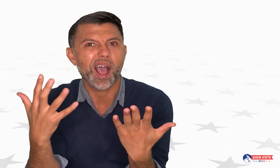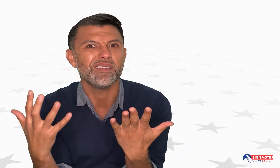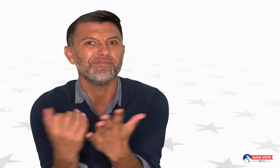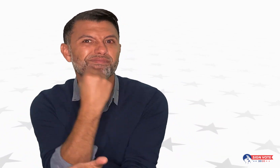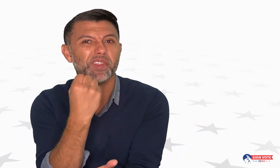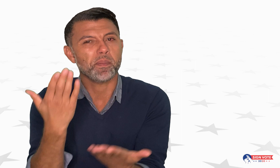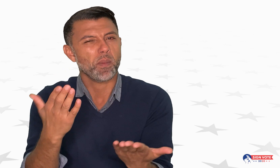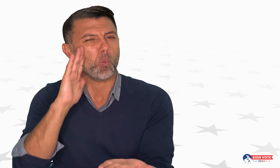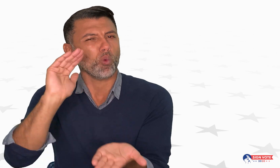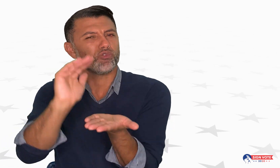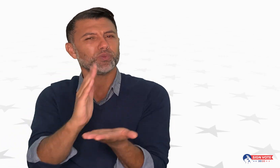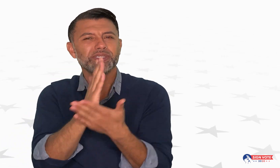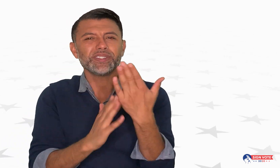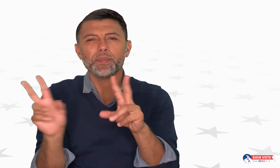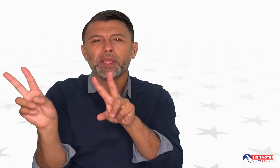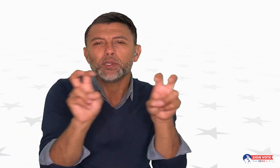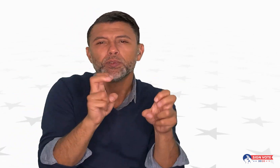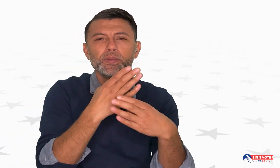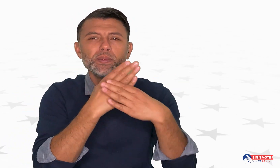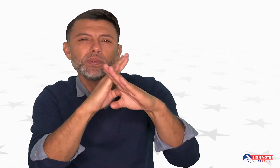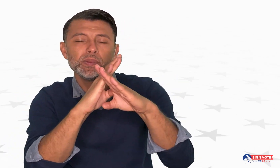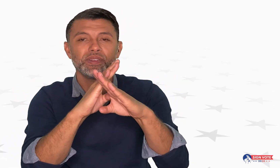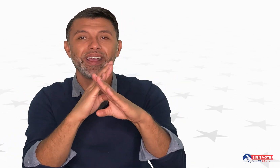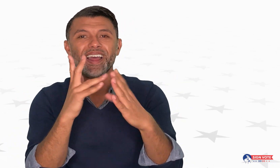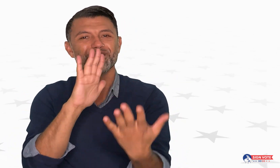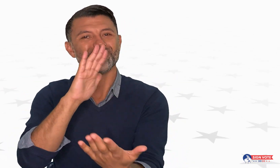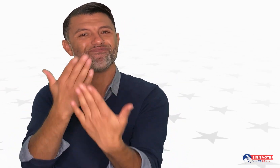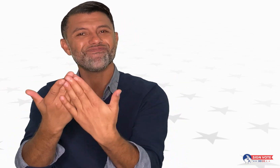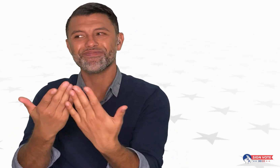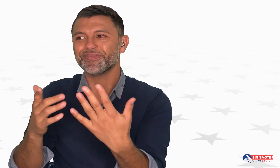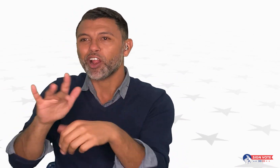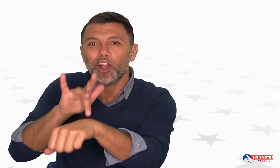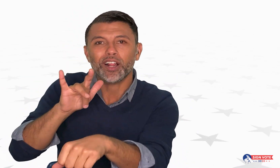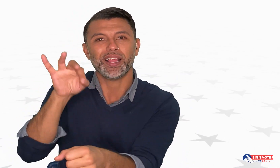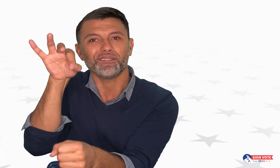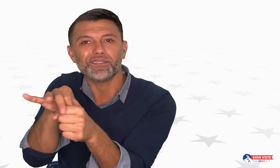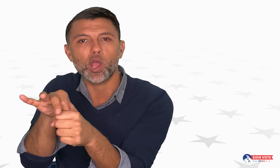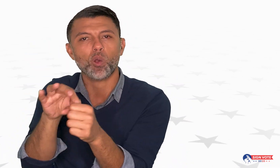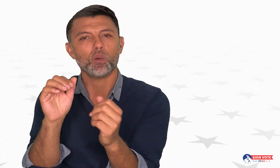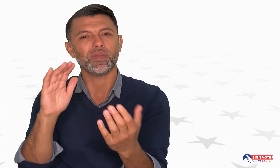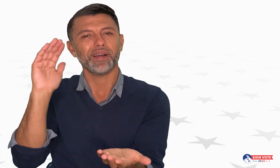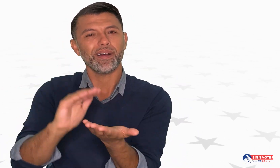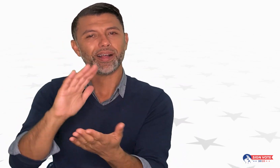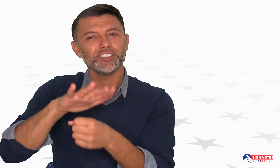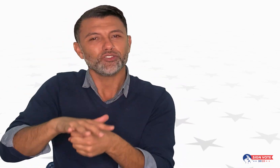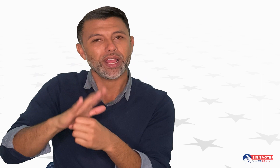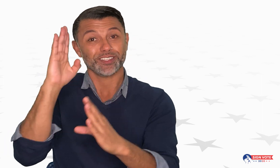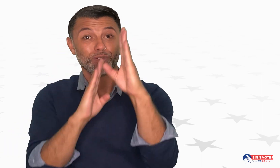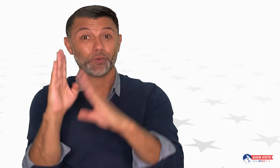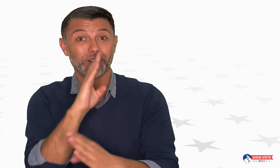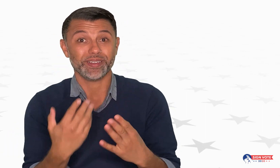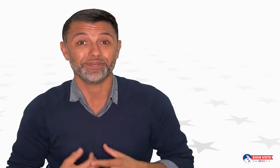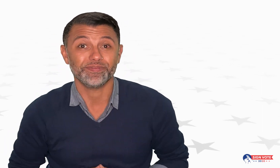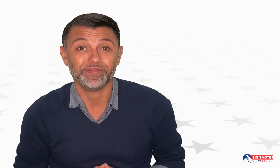If so, do it! It might reduce some of the issues and barriers if you arrive early to vote. You'll be less stressed and worried.